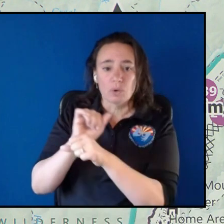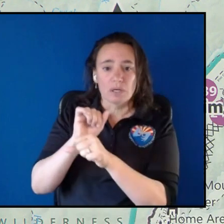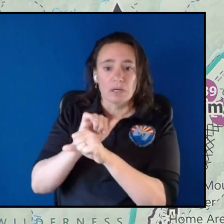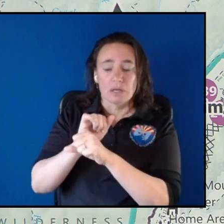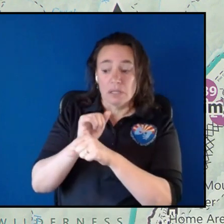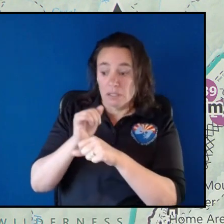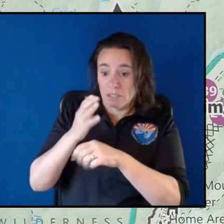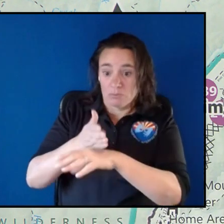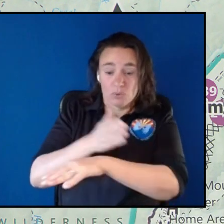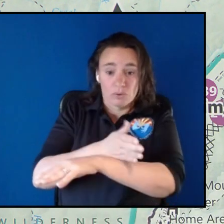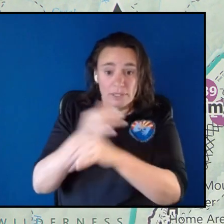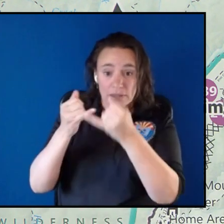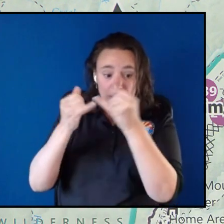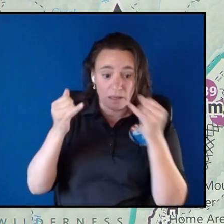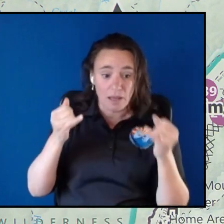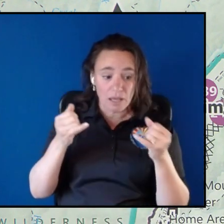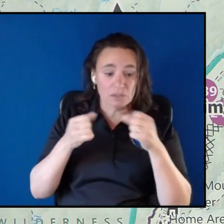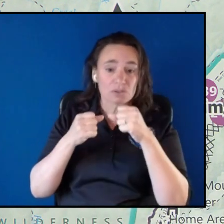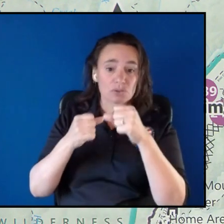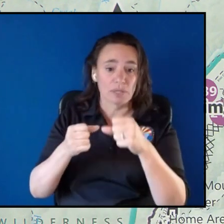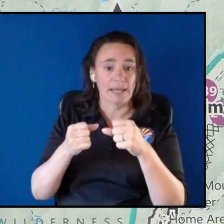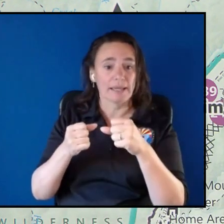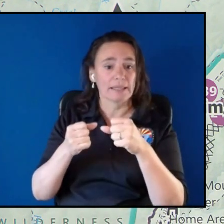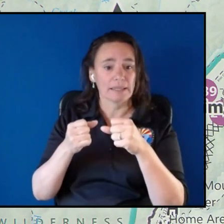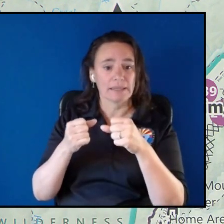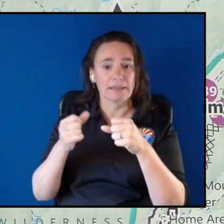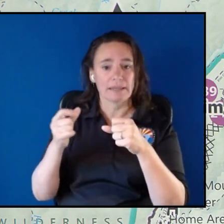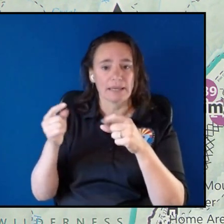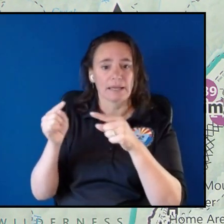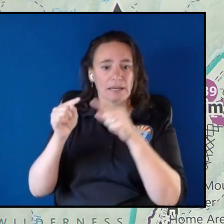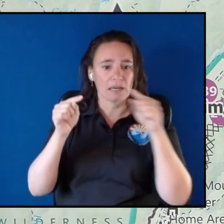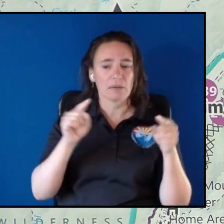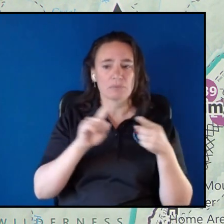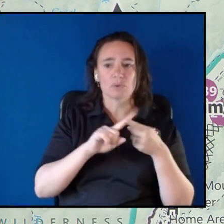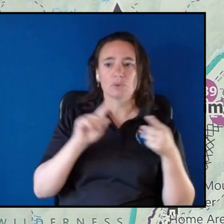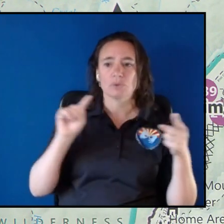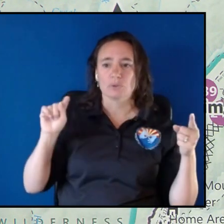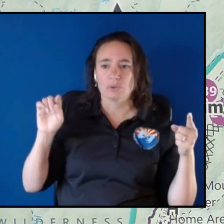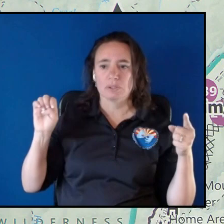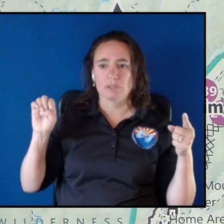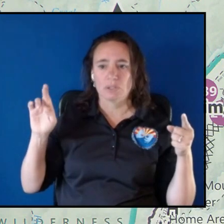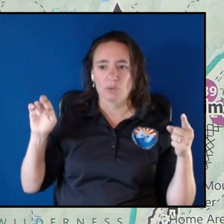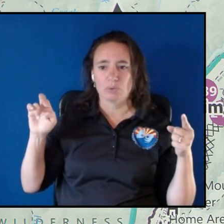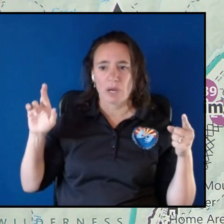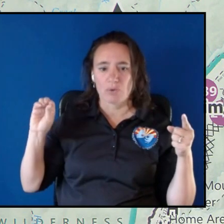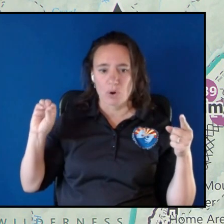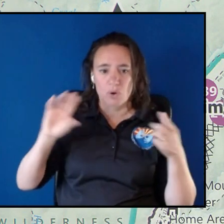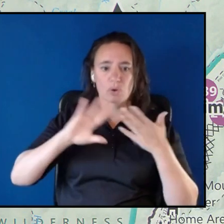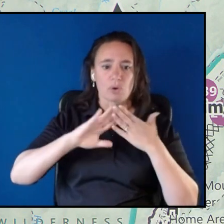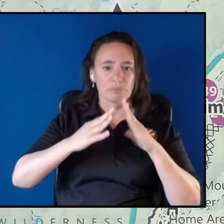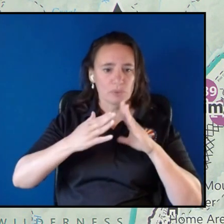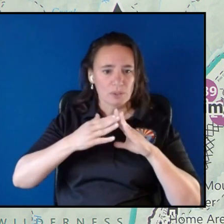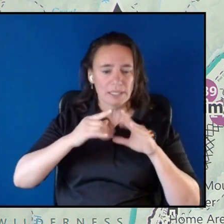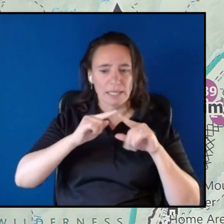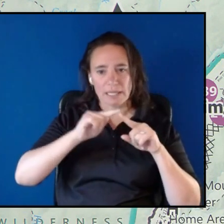they come across over to the Terrero community and then the the lines that go to the north there up into Cowells.